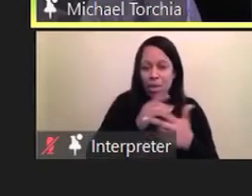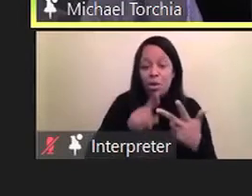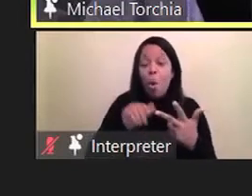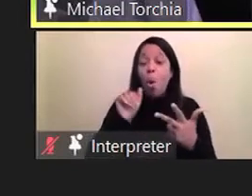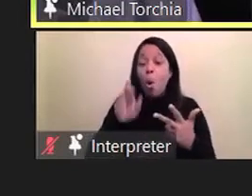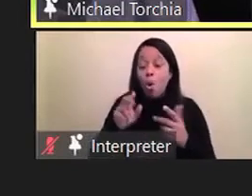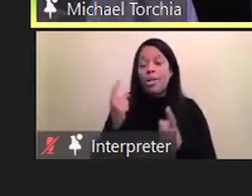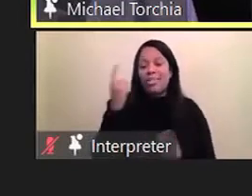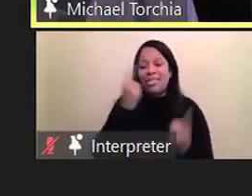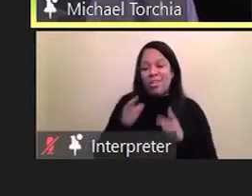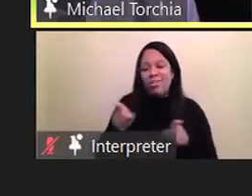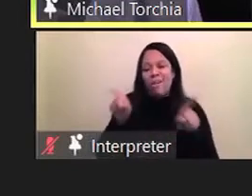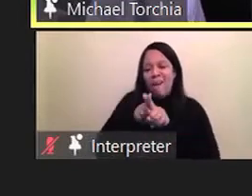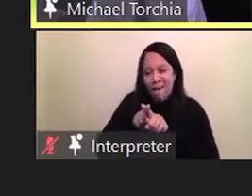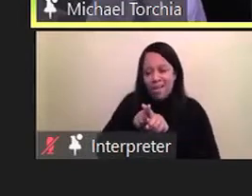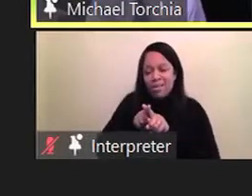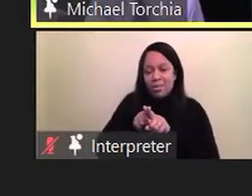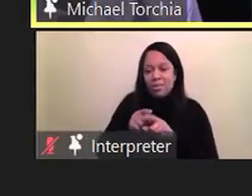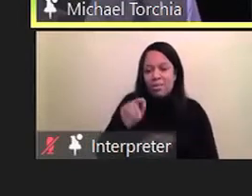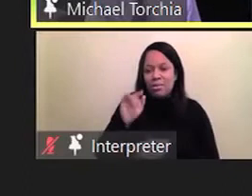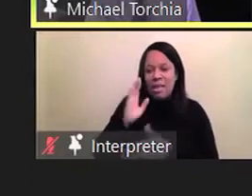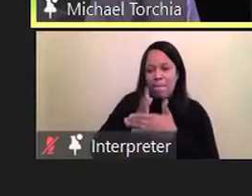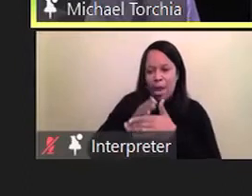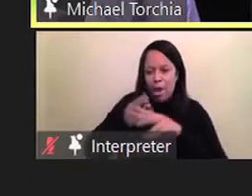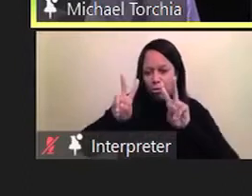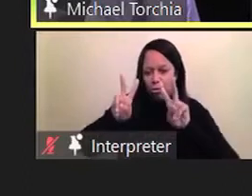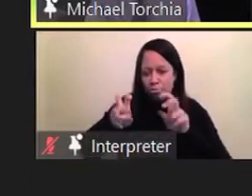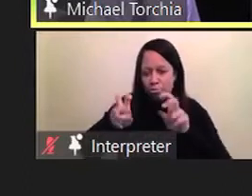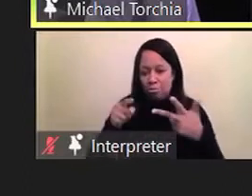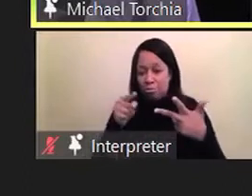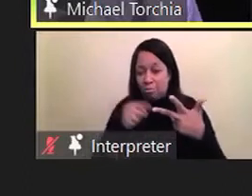I want to pause on that for a minute because that's really important, especially in this COVID